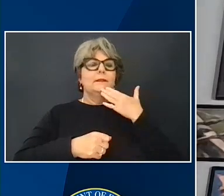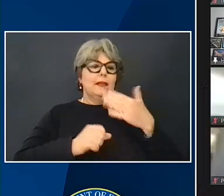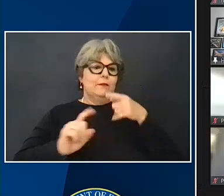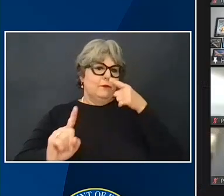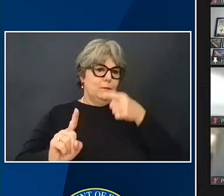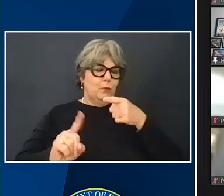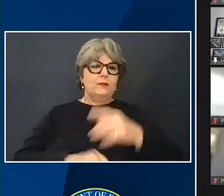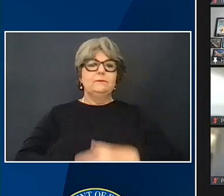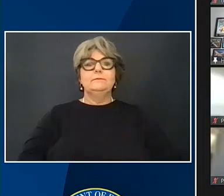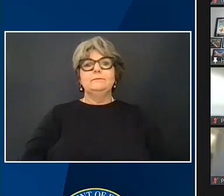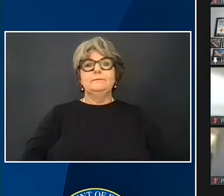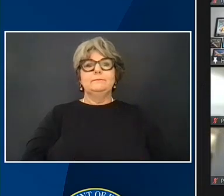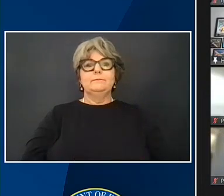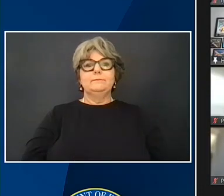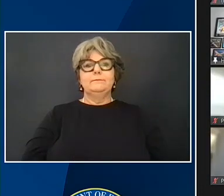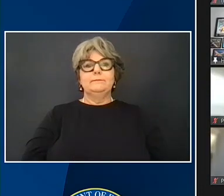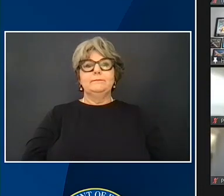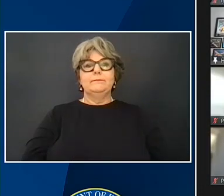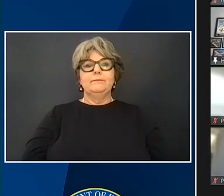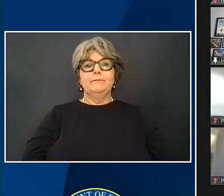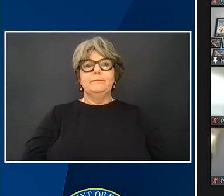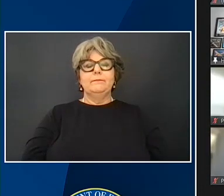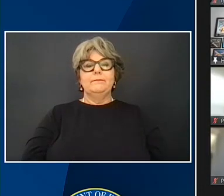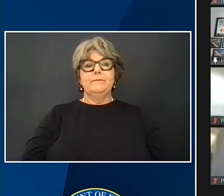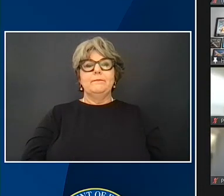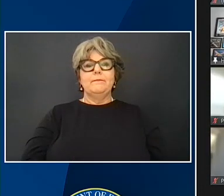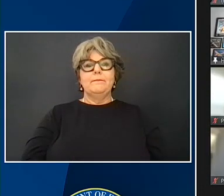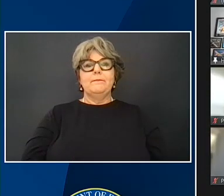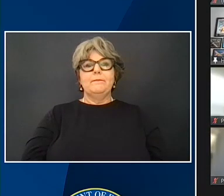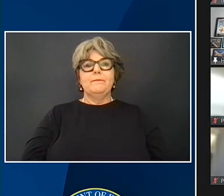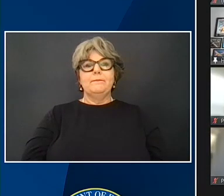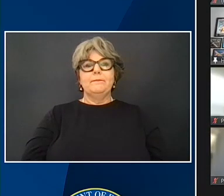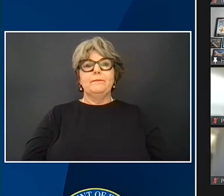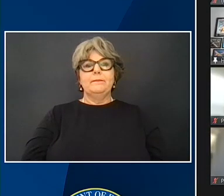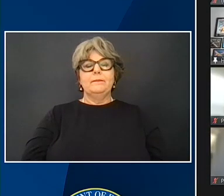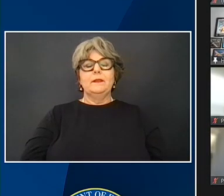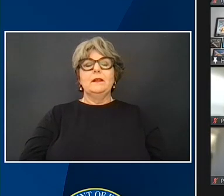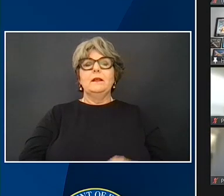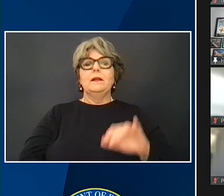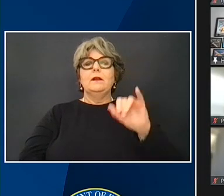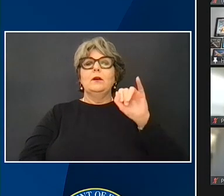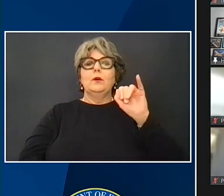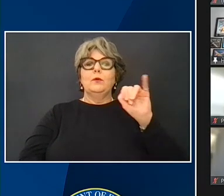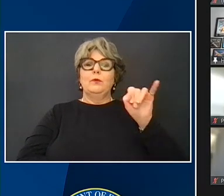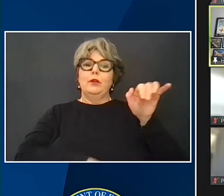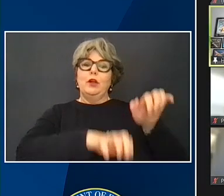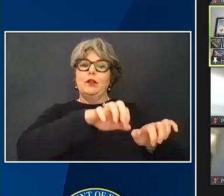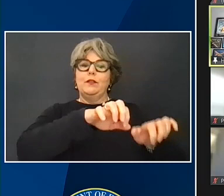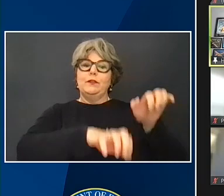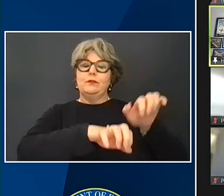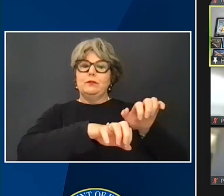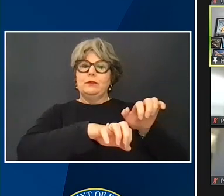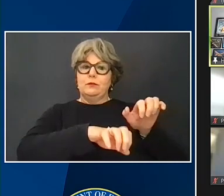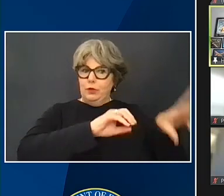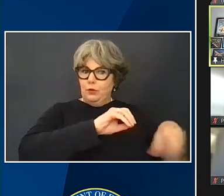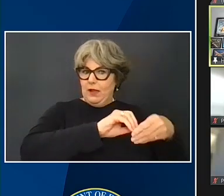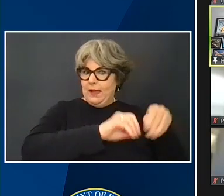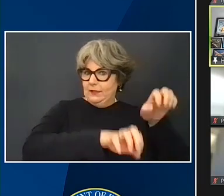Would you mind putting the proposal to the language to strike in the chat just so we don't lose view on it? Thank you.